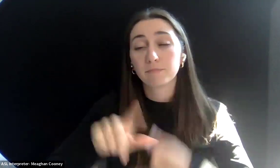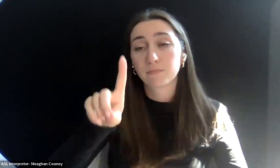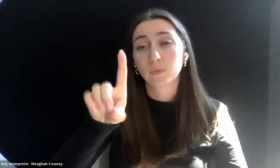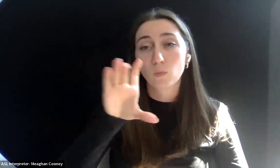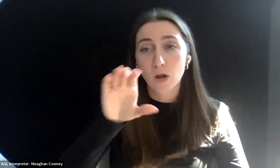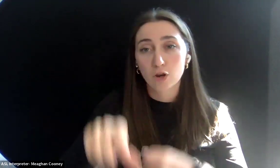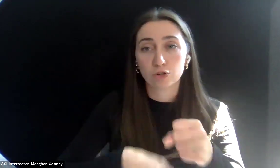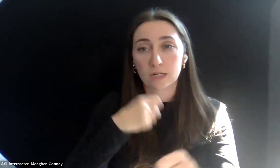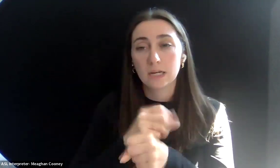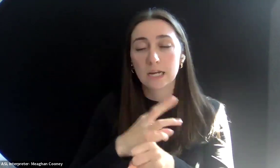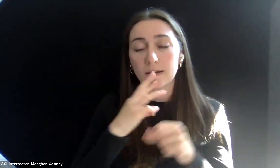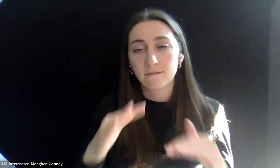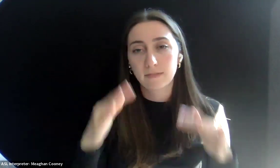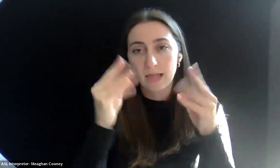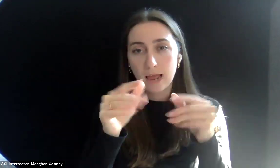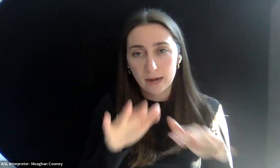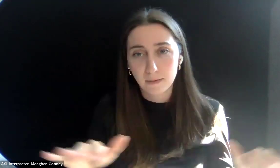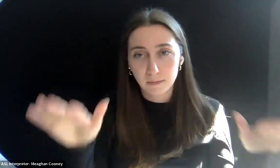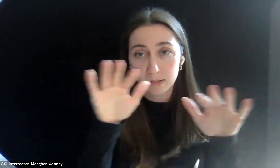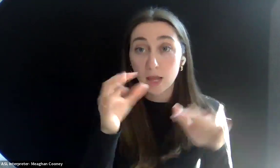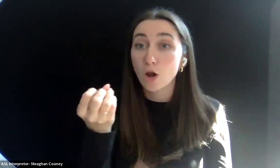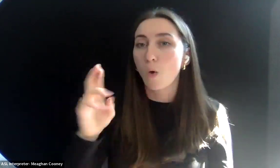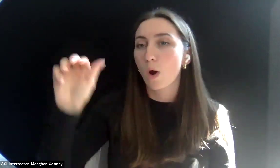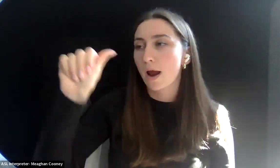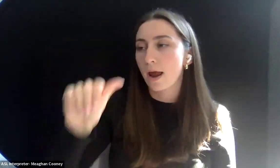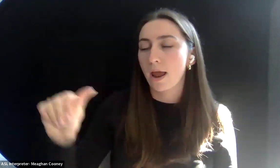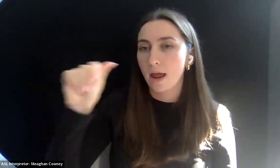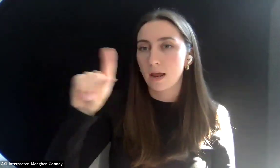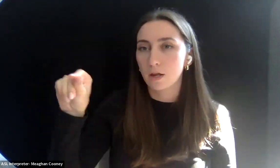so-called unnumbered A zone, we would ask for a determination of